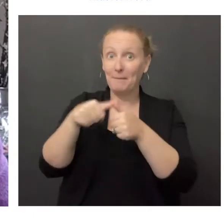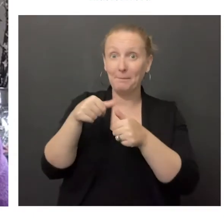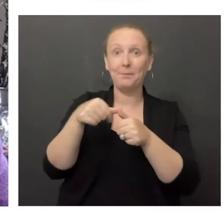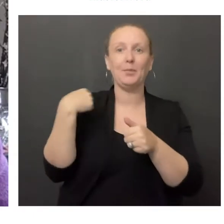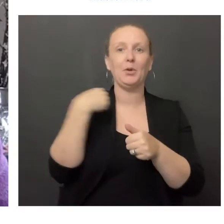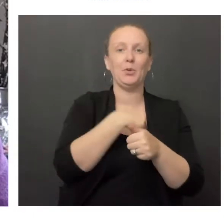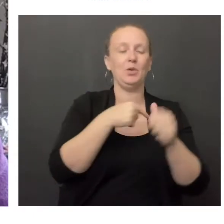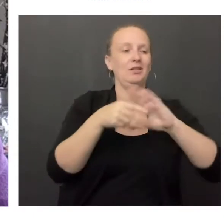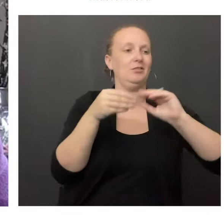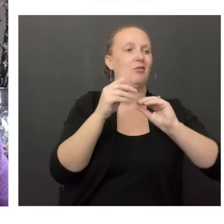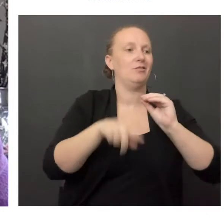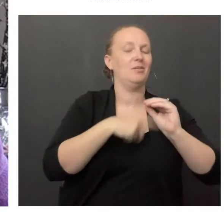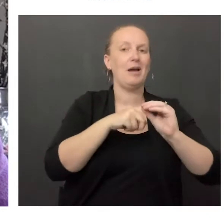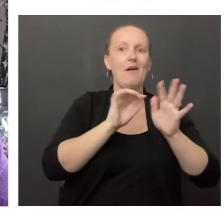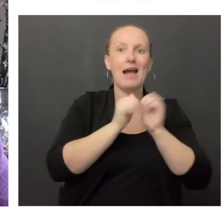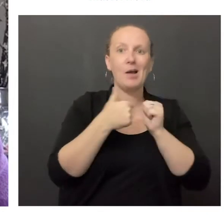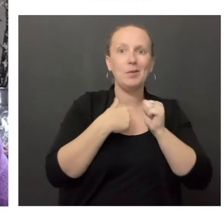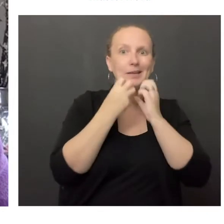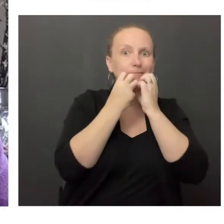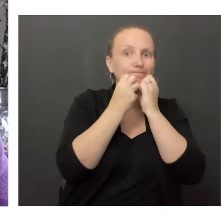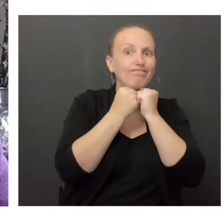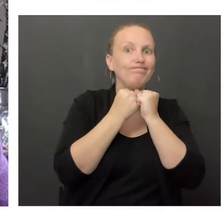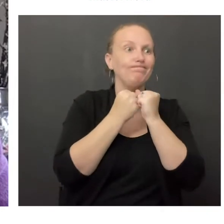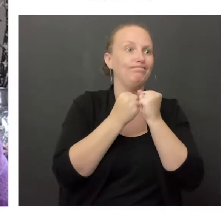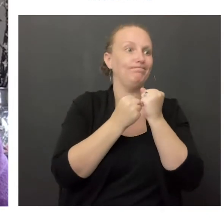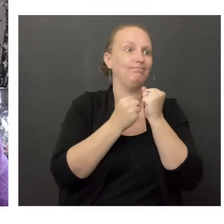PPE in order to conserve it. So, um,